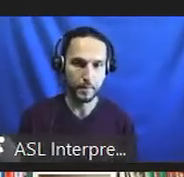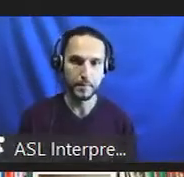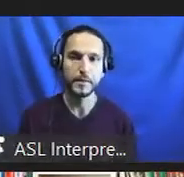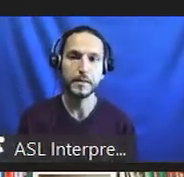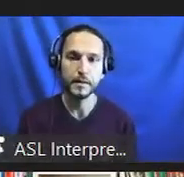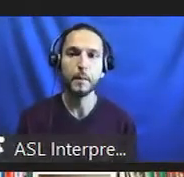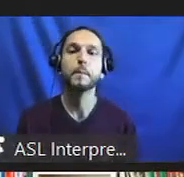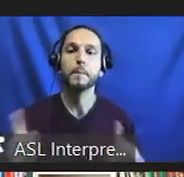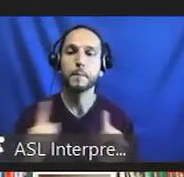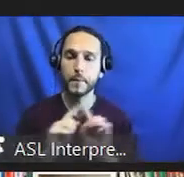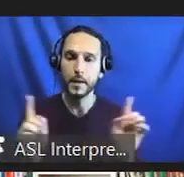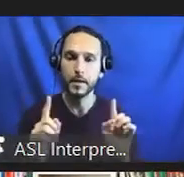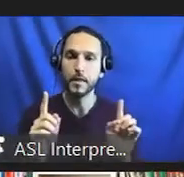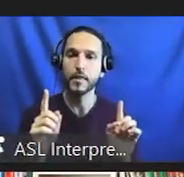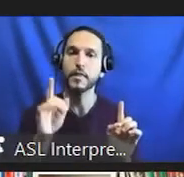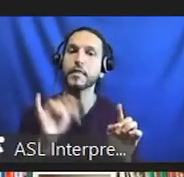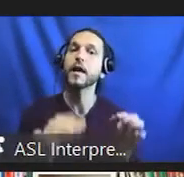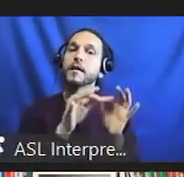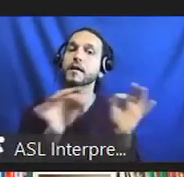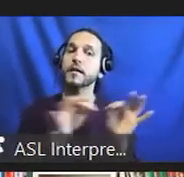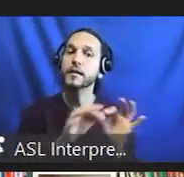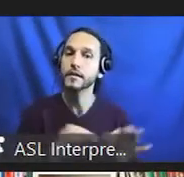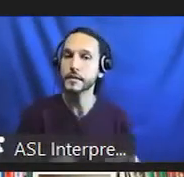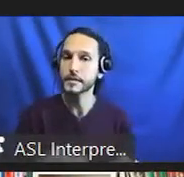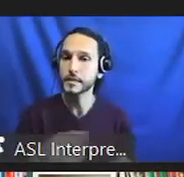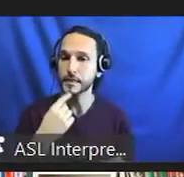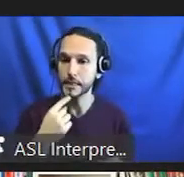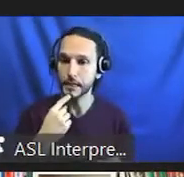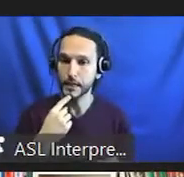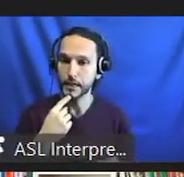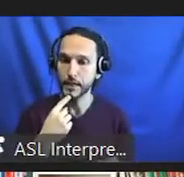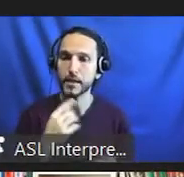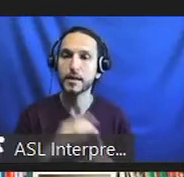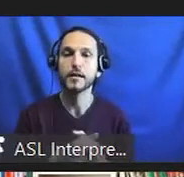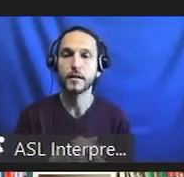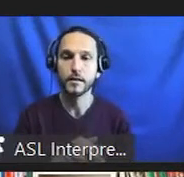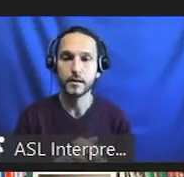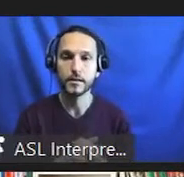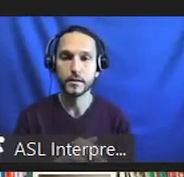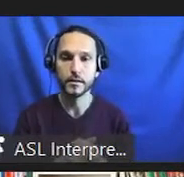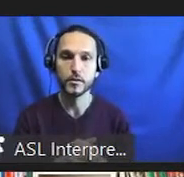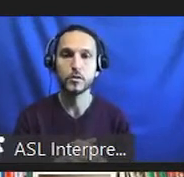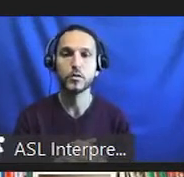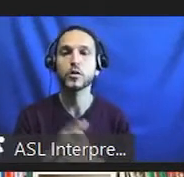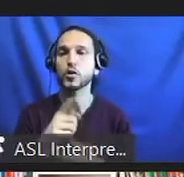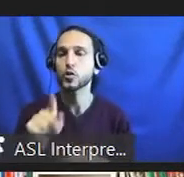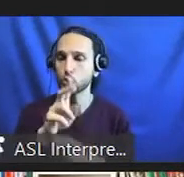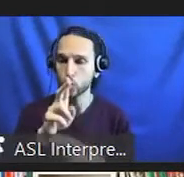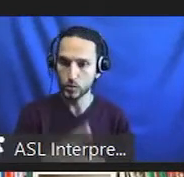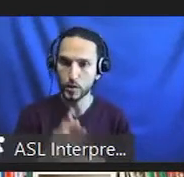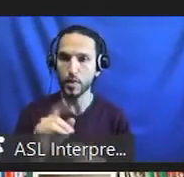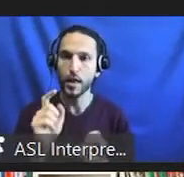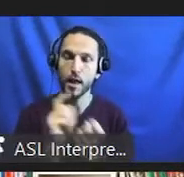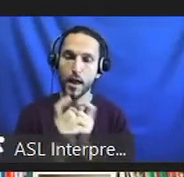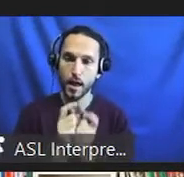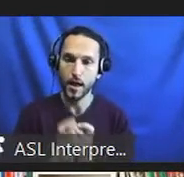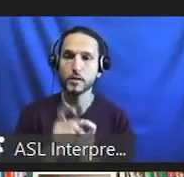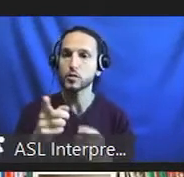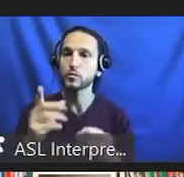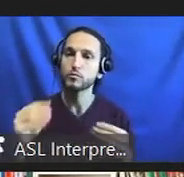But the statute also says that the method that you use or the accommodation that you provide